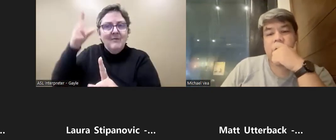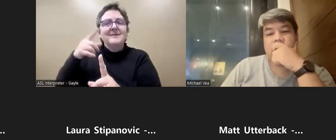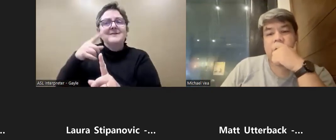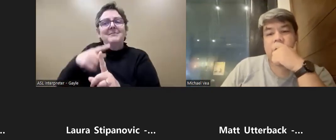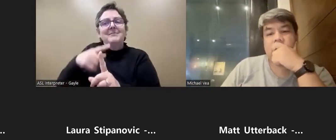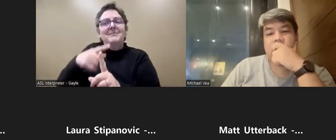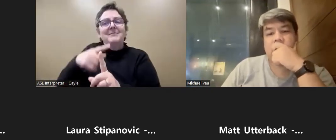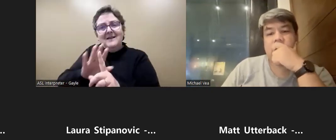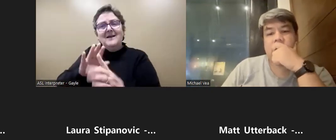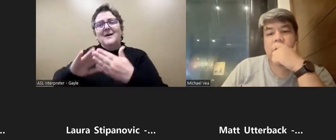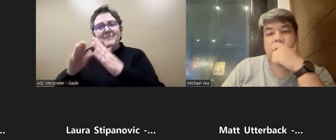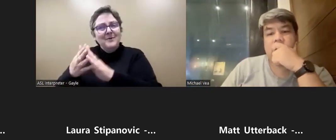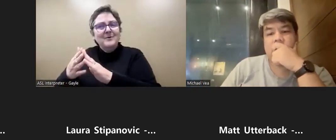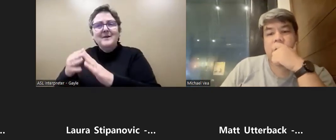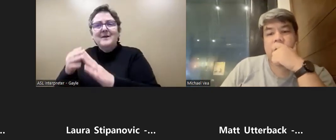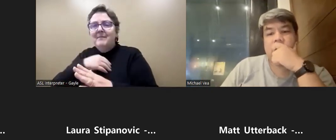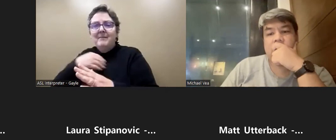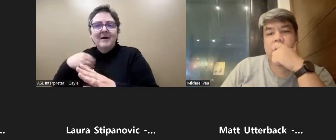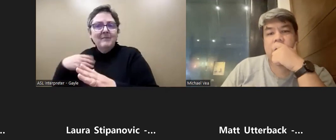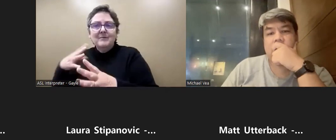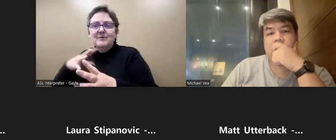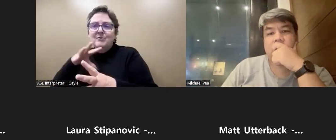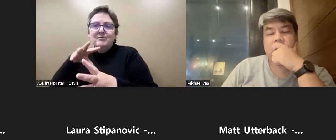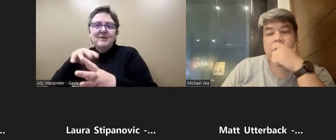be proud of educating this children with disabilities.